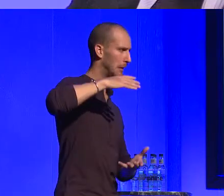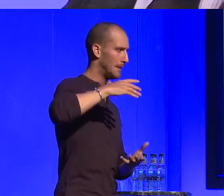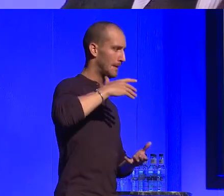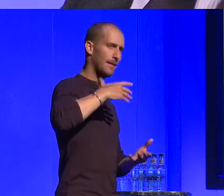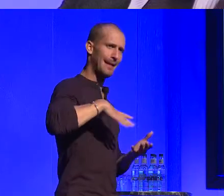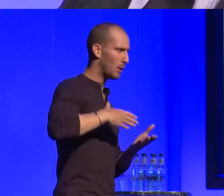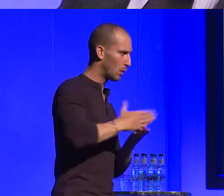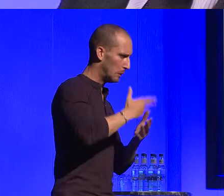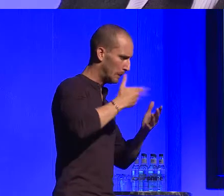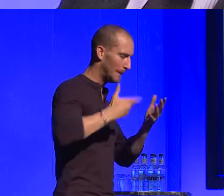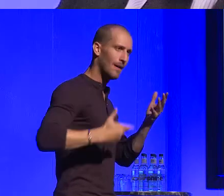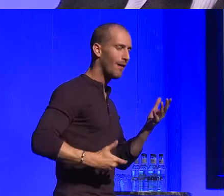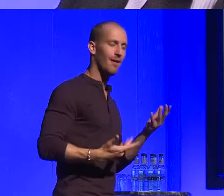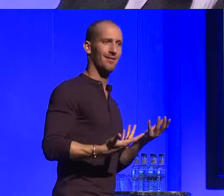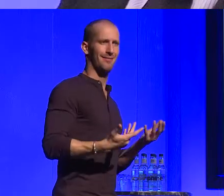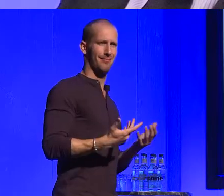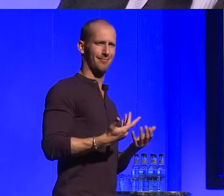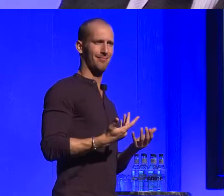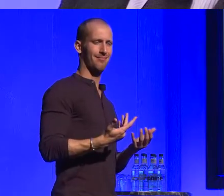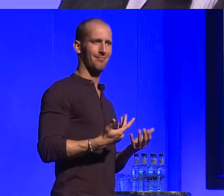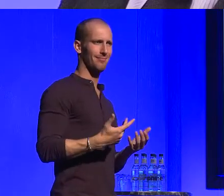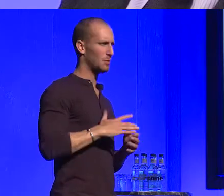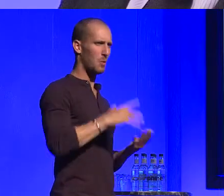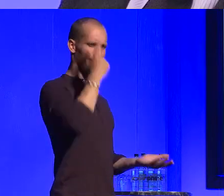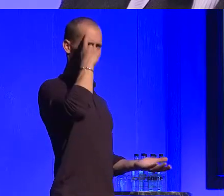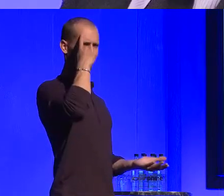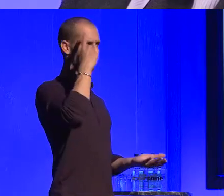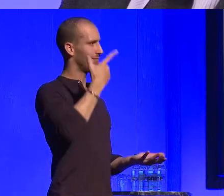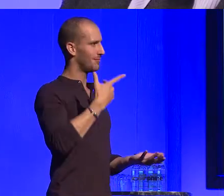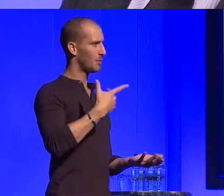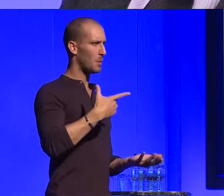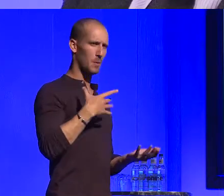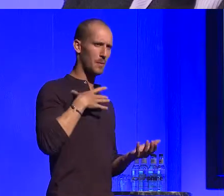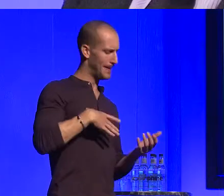So there are a number of drivers here that we are looking at.